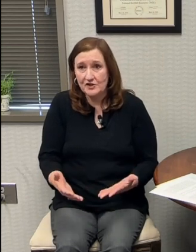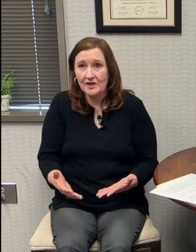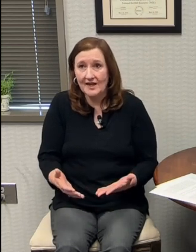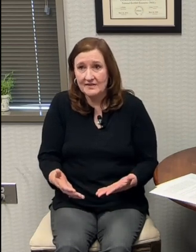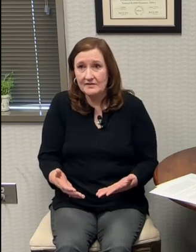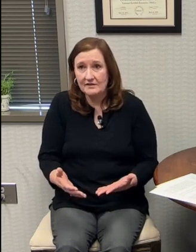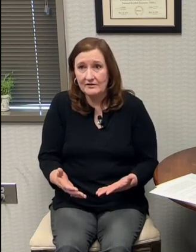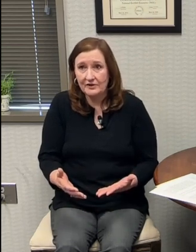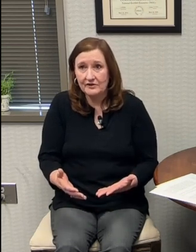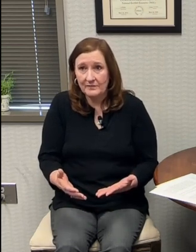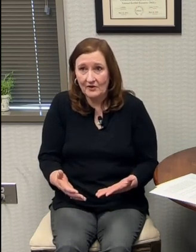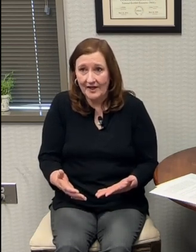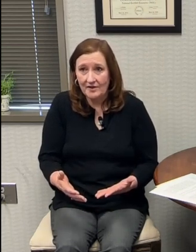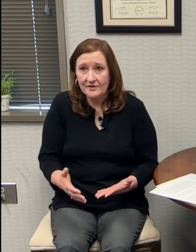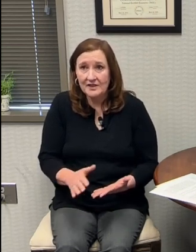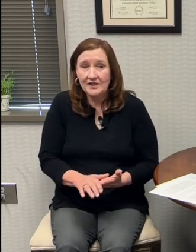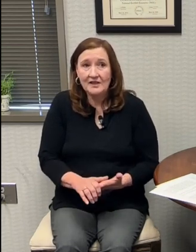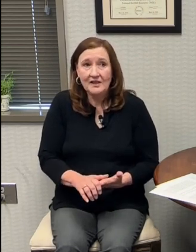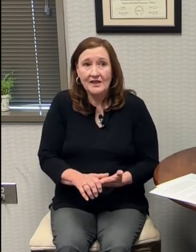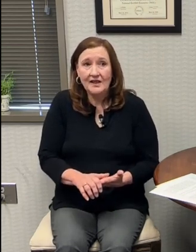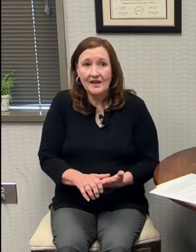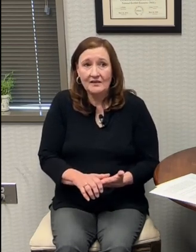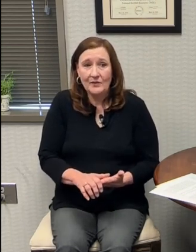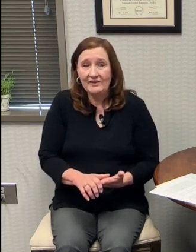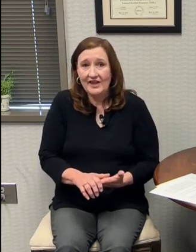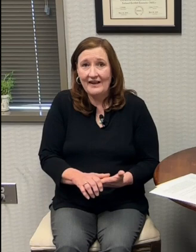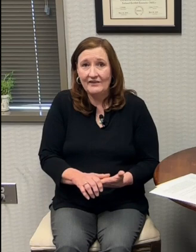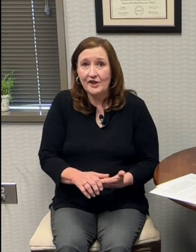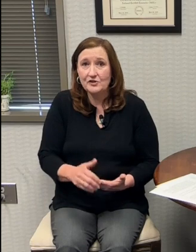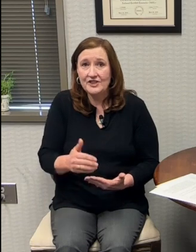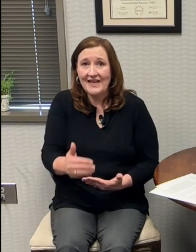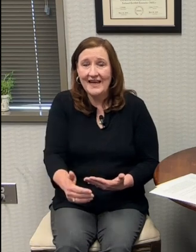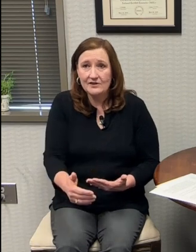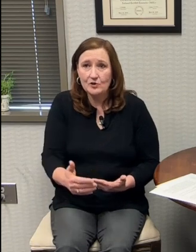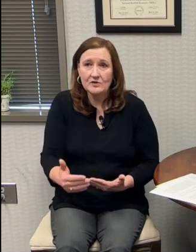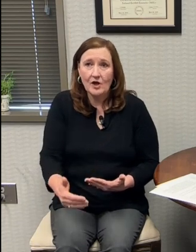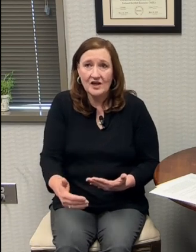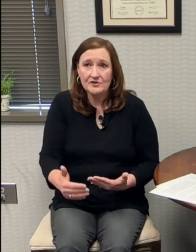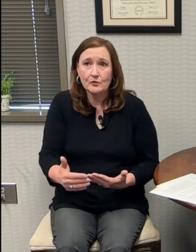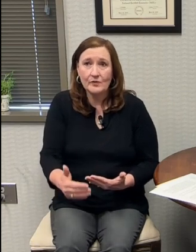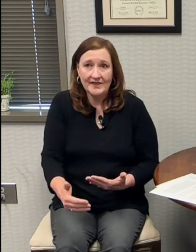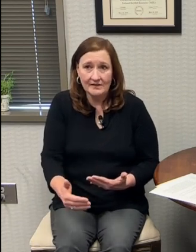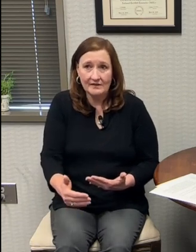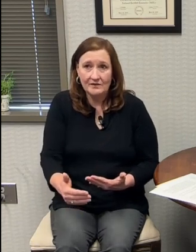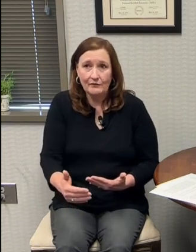specialized in the field of mental health and we we even have other states whose laws are written